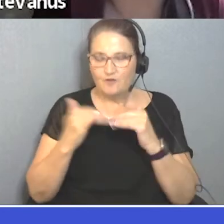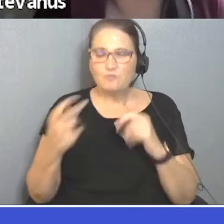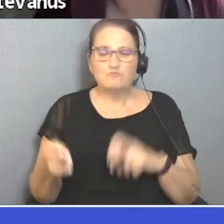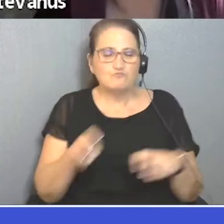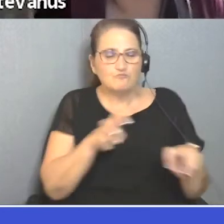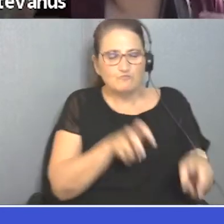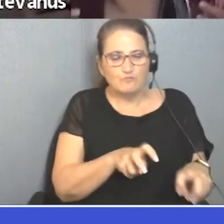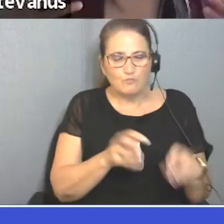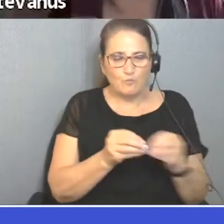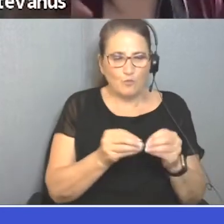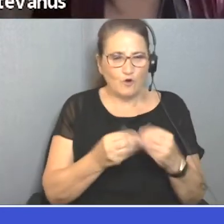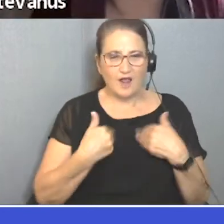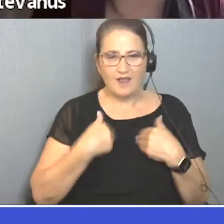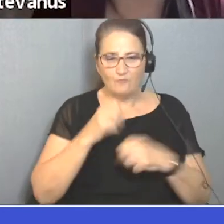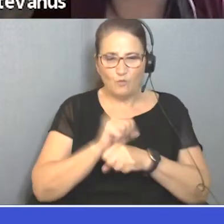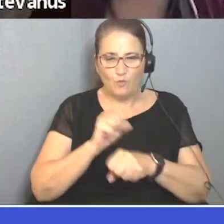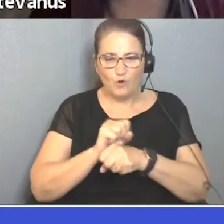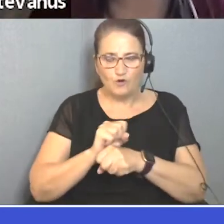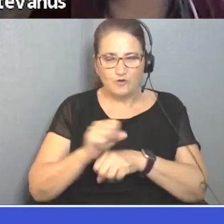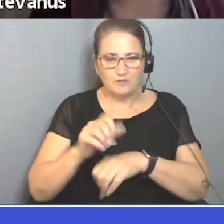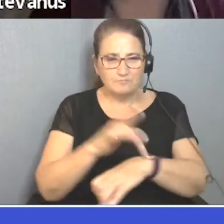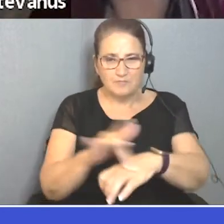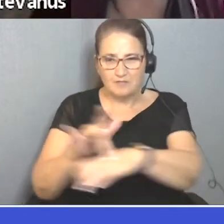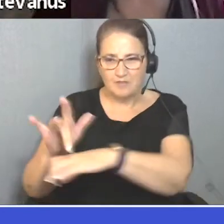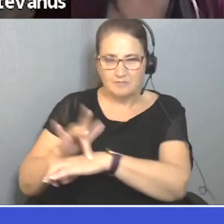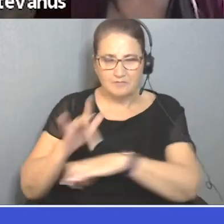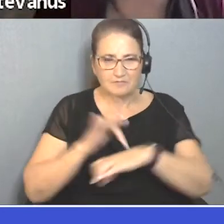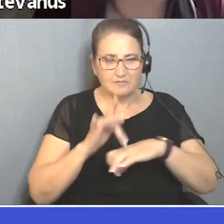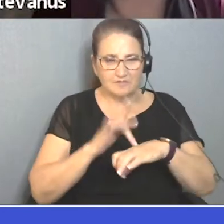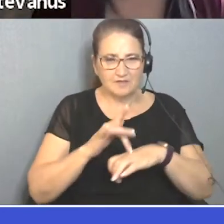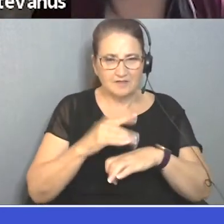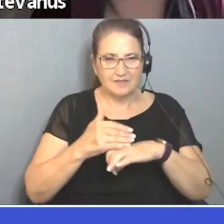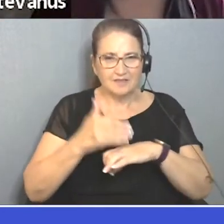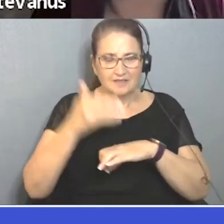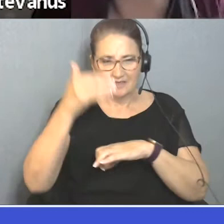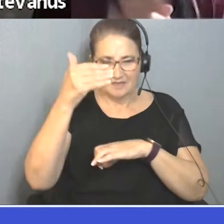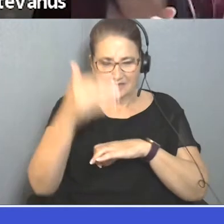bit of work space, the next portion of the workshop and